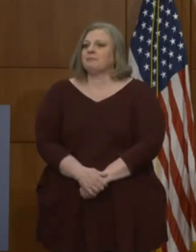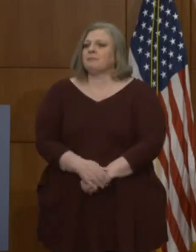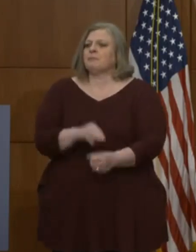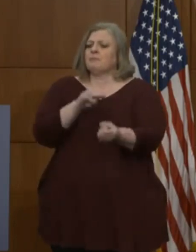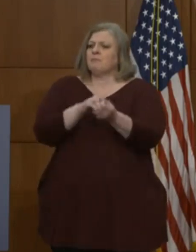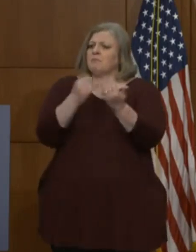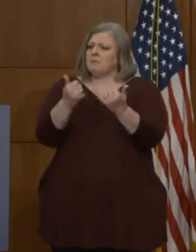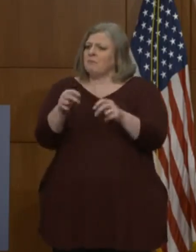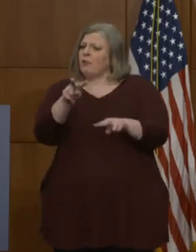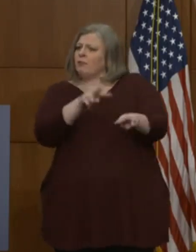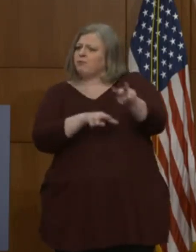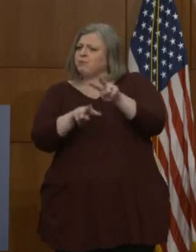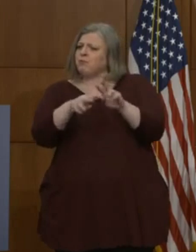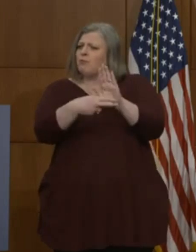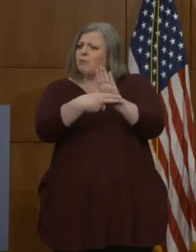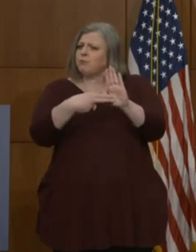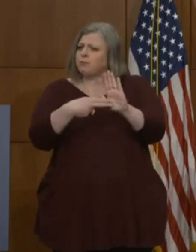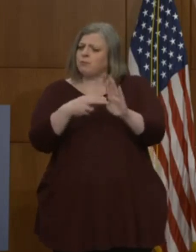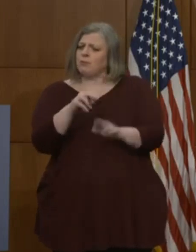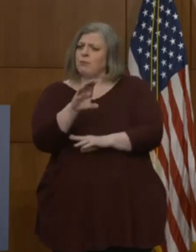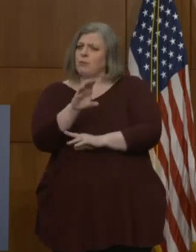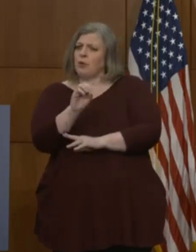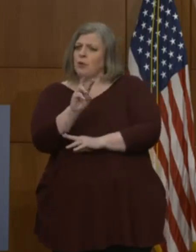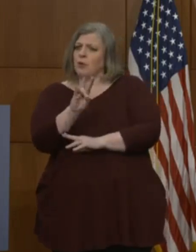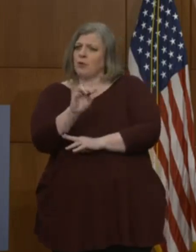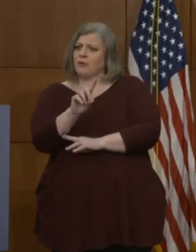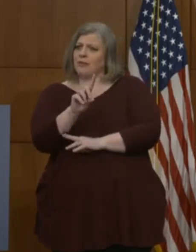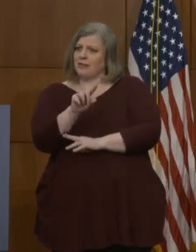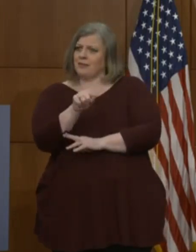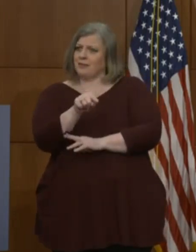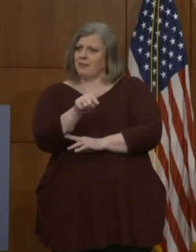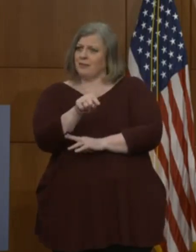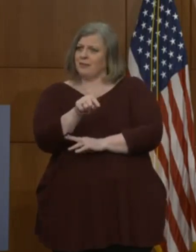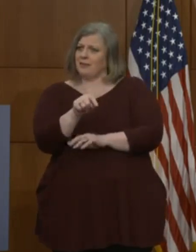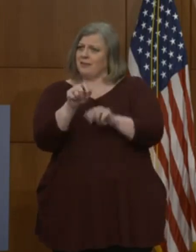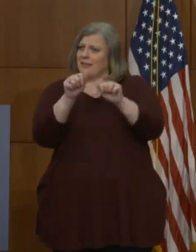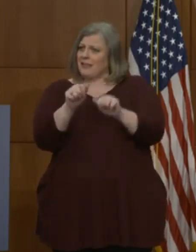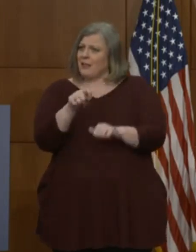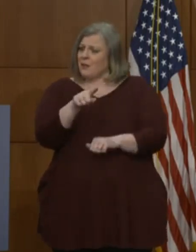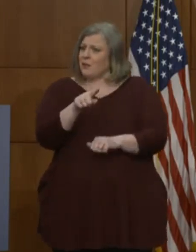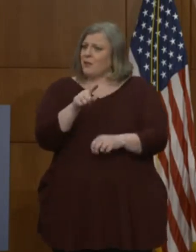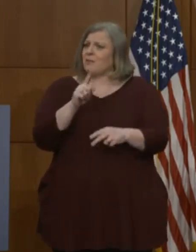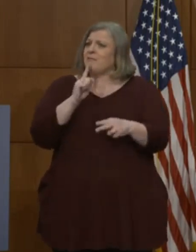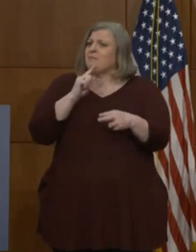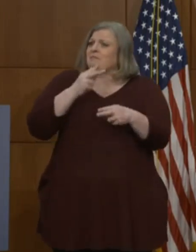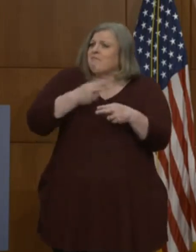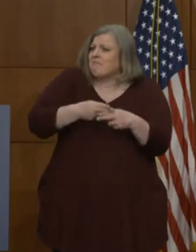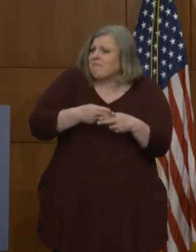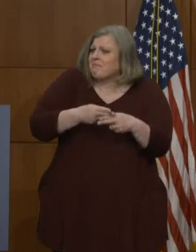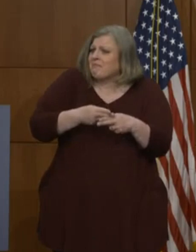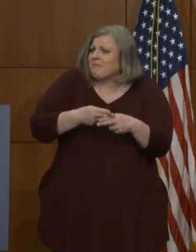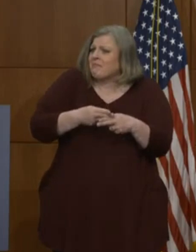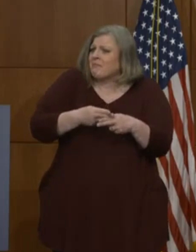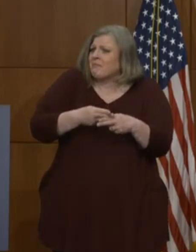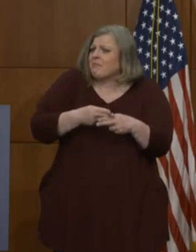MAKING SO MANY CLINICAL DIAGNOSES GIVEN THE ABSENCE OF DIAGNOSES GIVEN THE ABSENCE OF TEST I MEAN CAN YOU SPEAK IT TEST I MEAN CAN YOU SPEAK IT ALL TO HER HOW MUCH WEIGHT ALL TO HER HOW MUCH WEIGHT PEOPLE SHOULD BE PUTTING IN THE